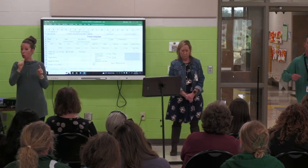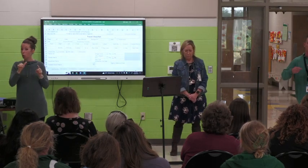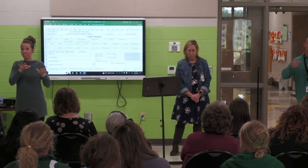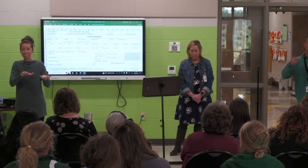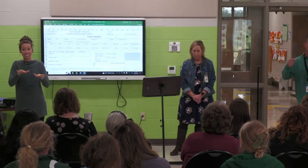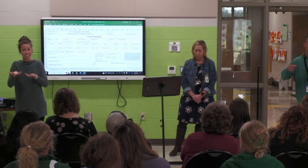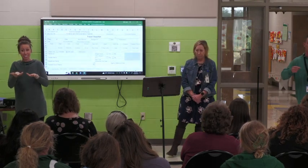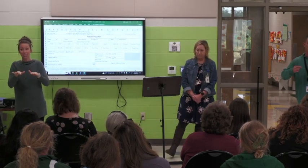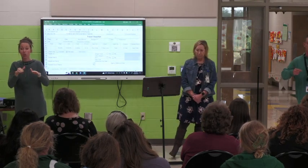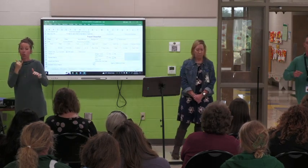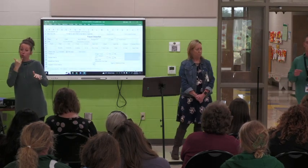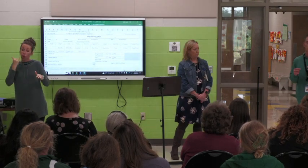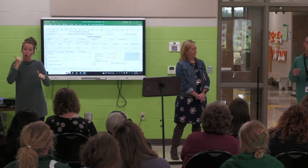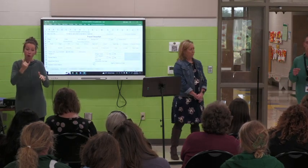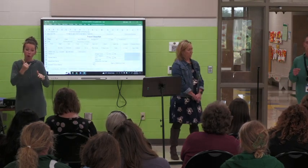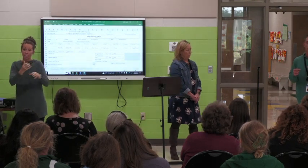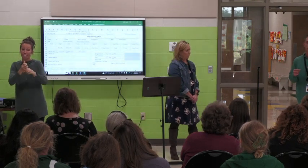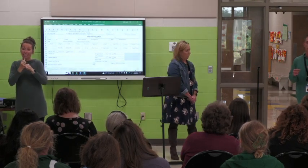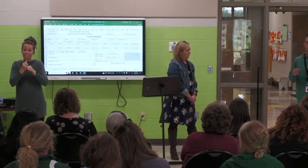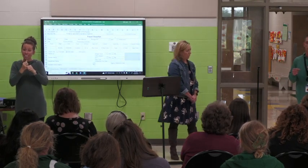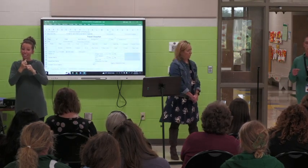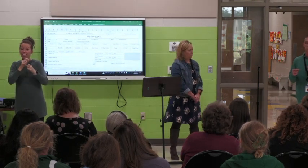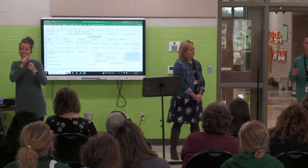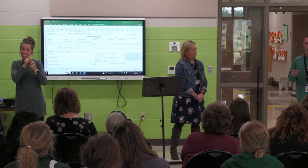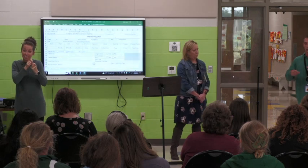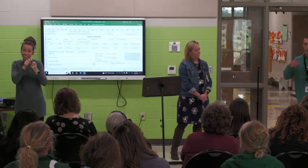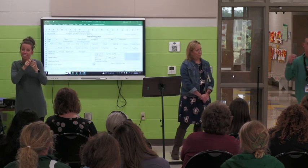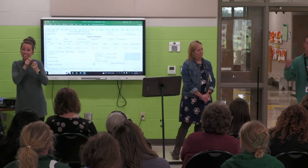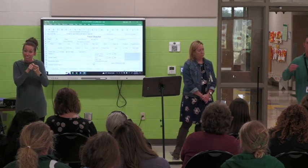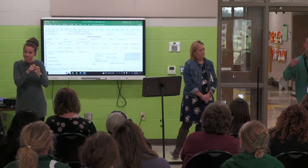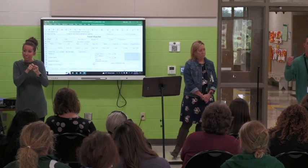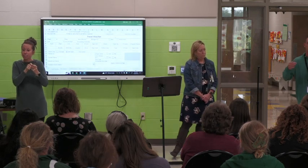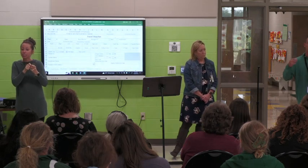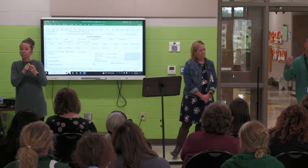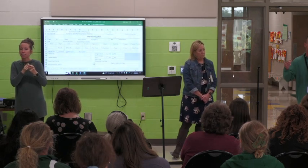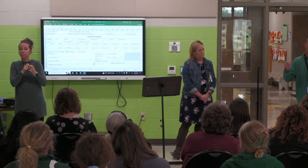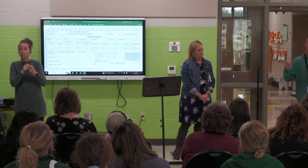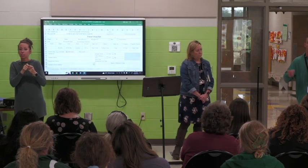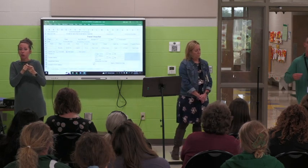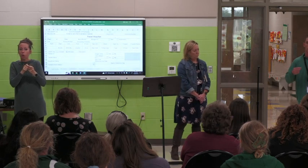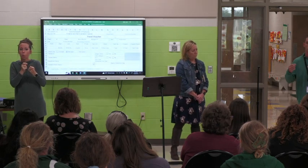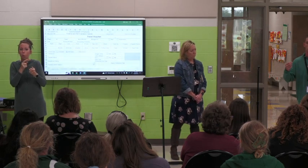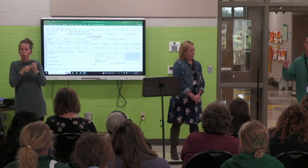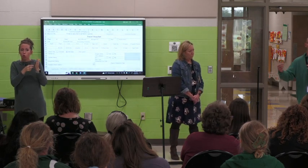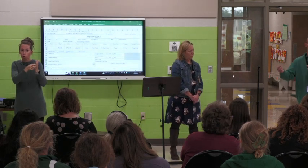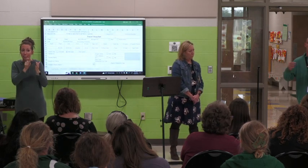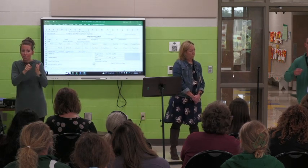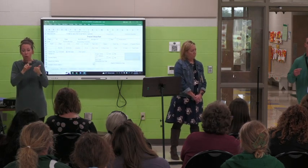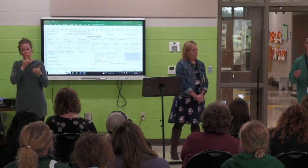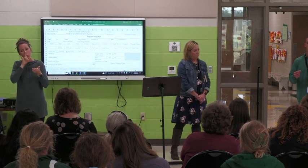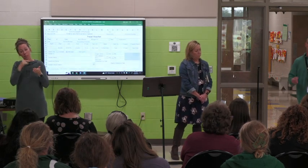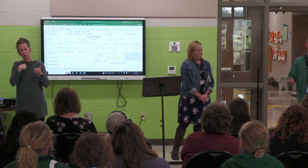put in the details and specify the items that we need we're actually slowing ourselves down because